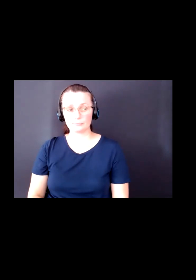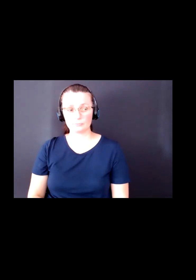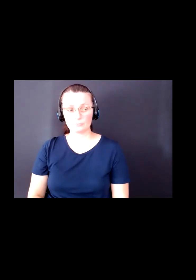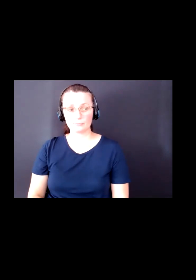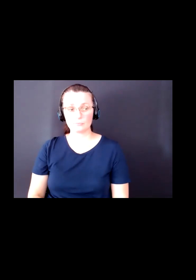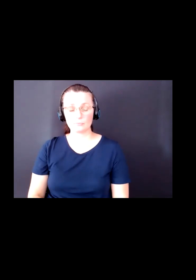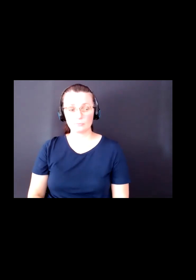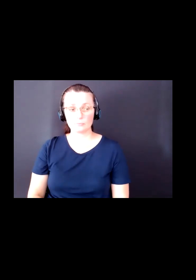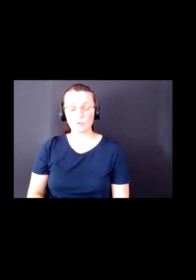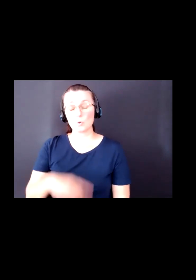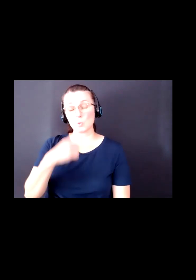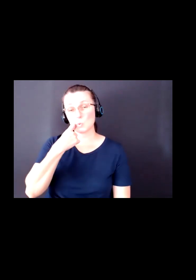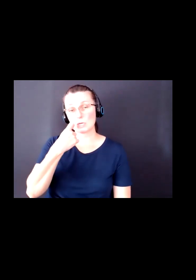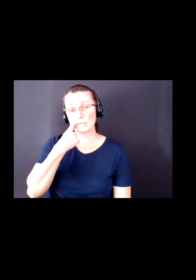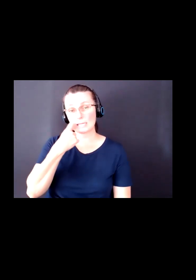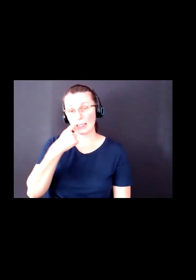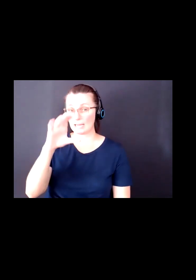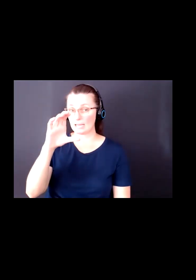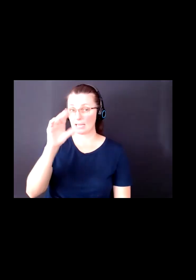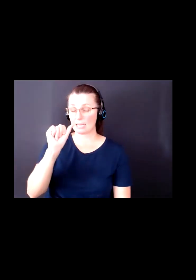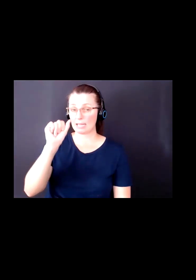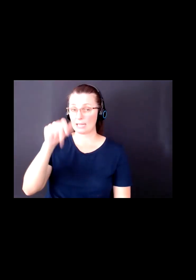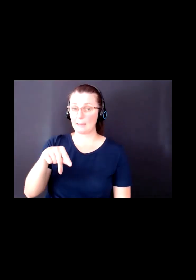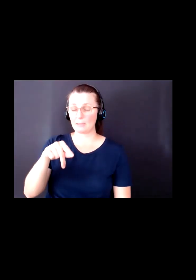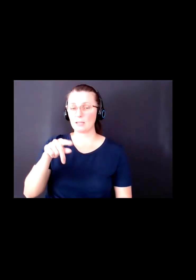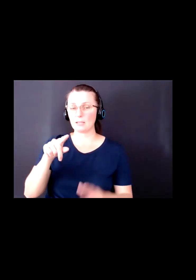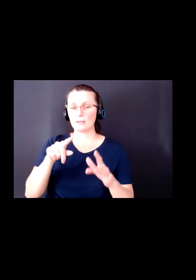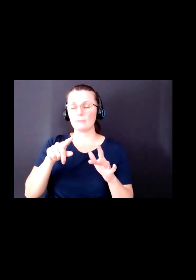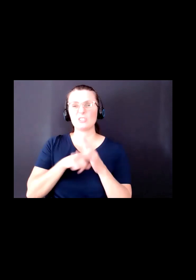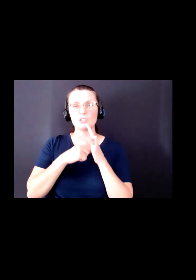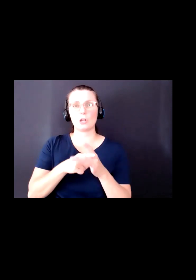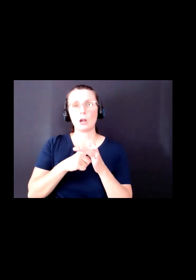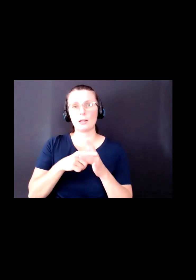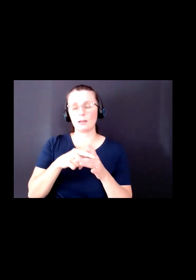employment, disclosure and employment series that we have